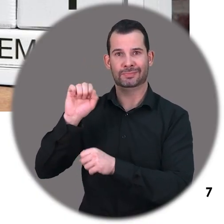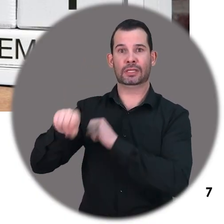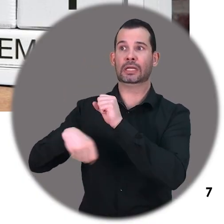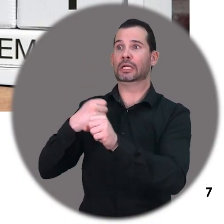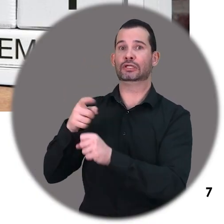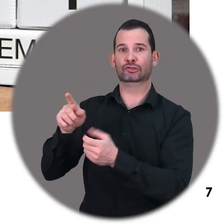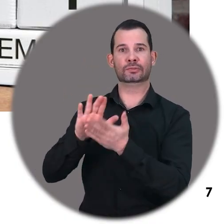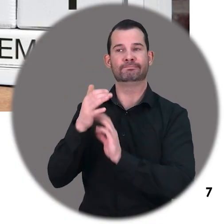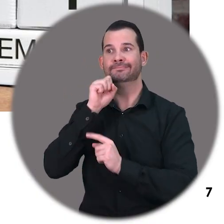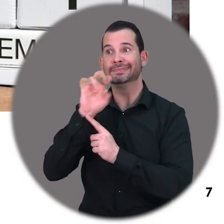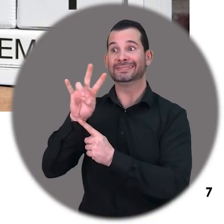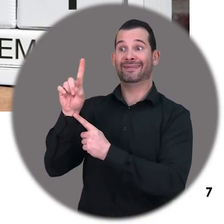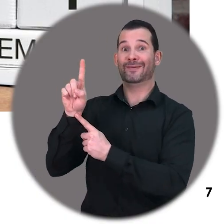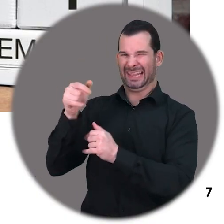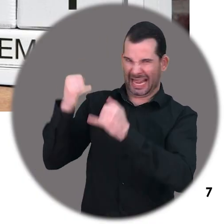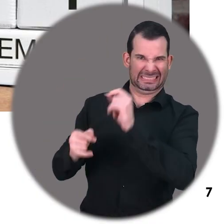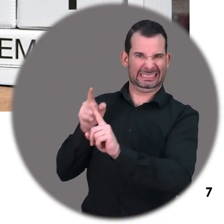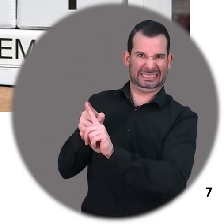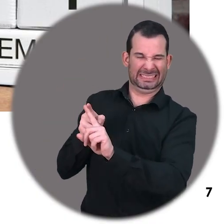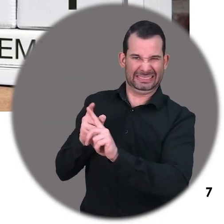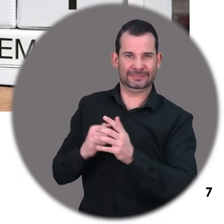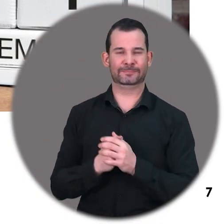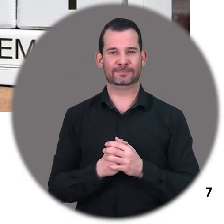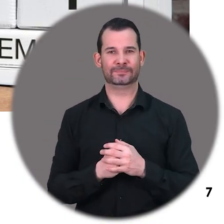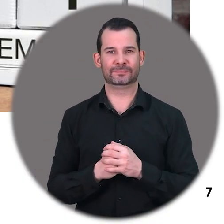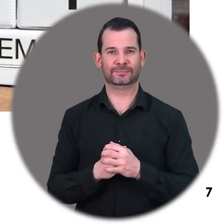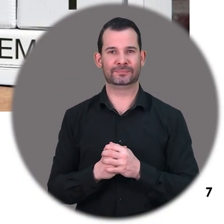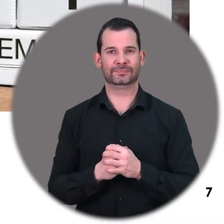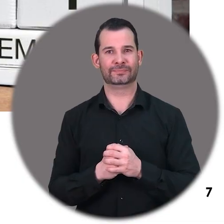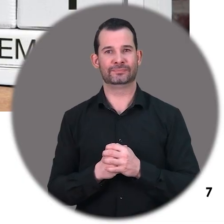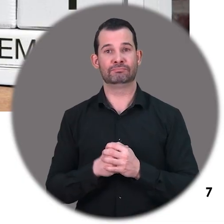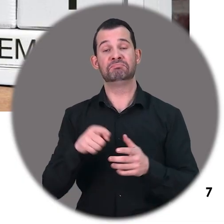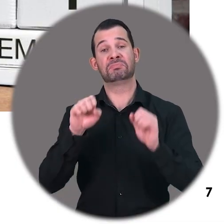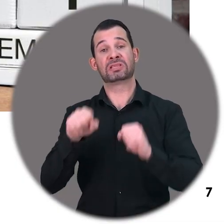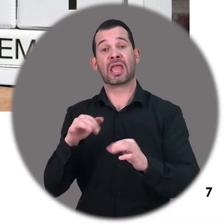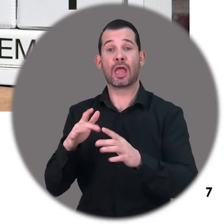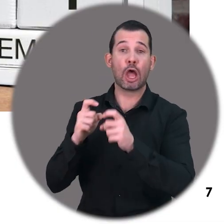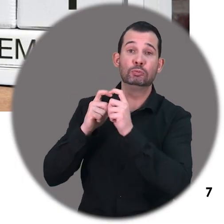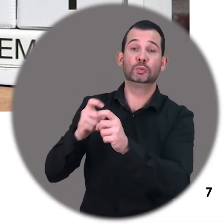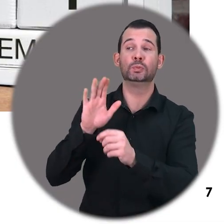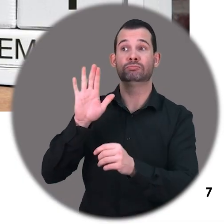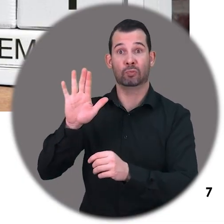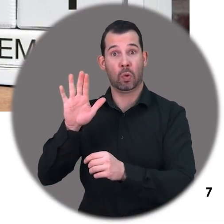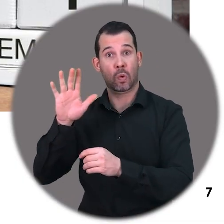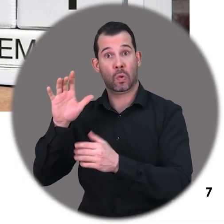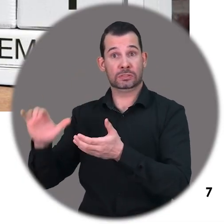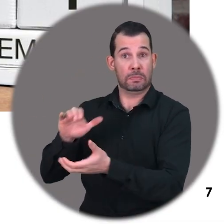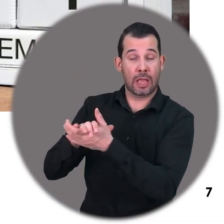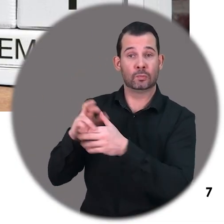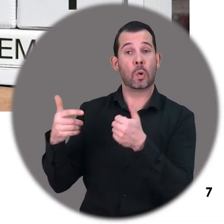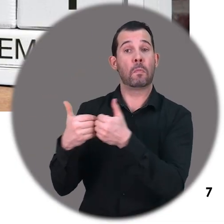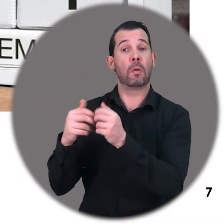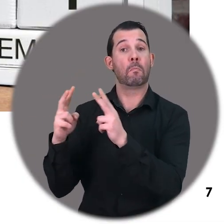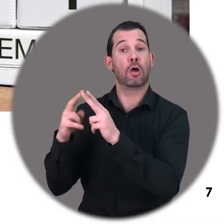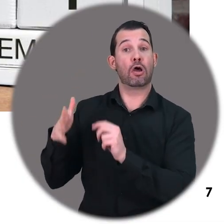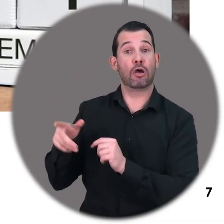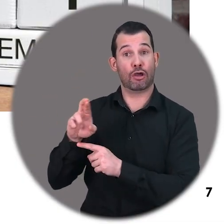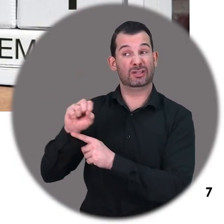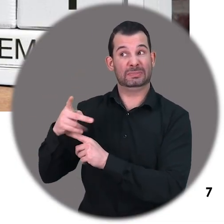of the year you turn 71. You can contribute to your spouse’s or common-law partner’s RRSP